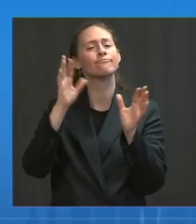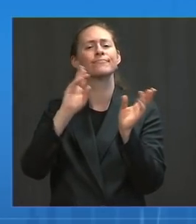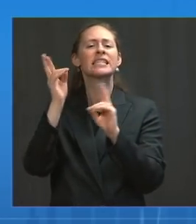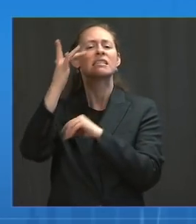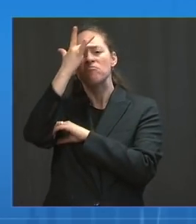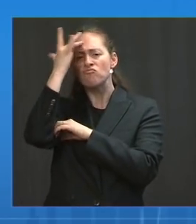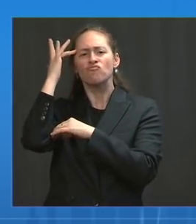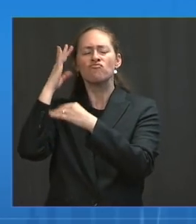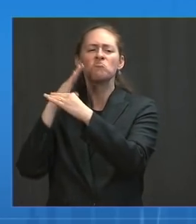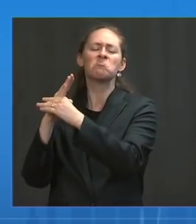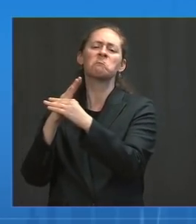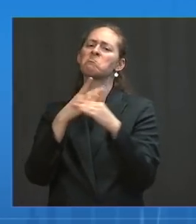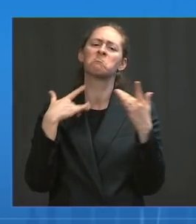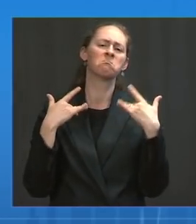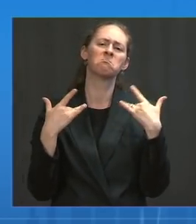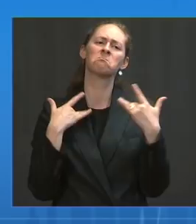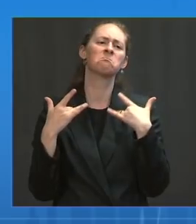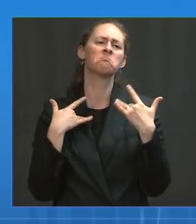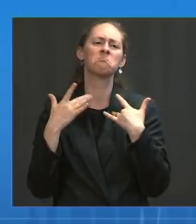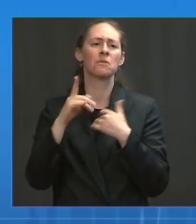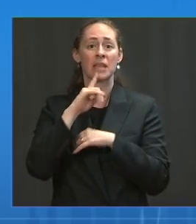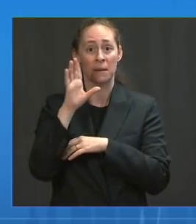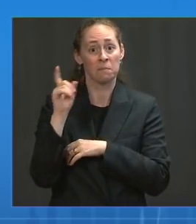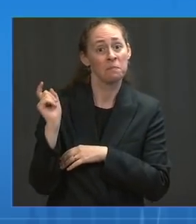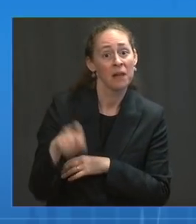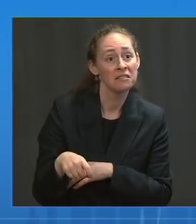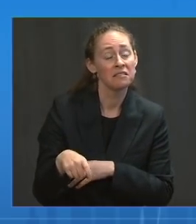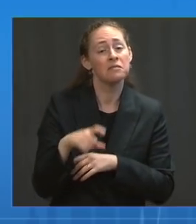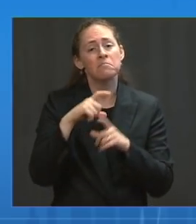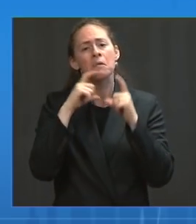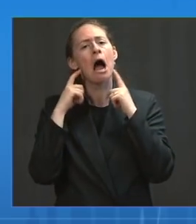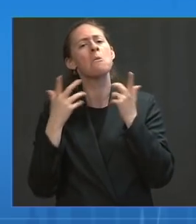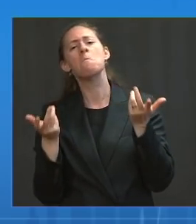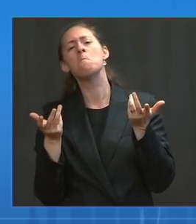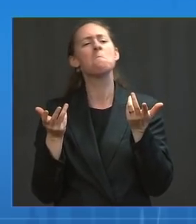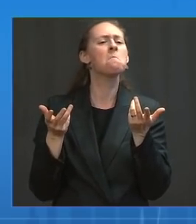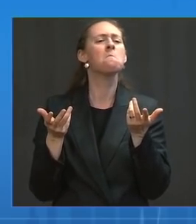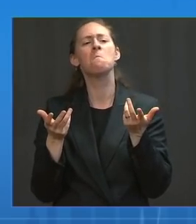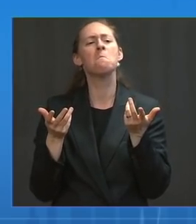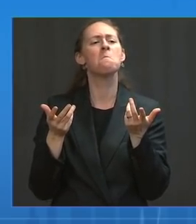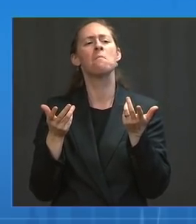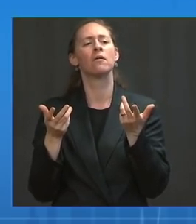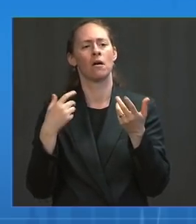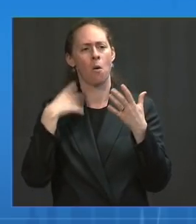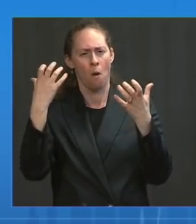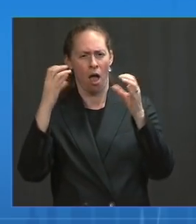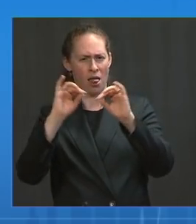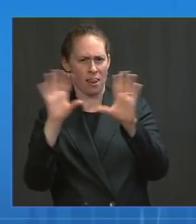and therefore, you do not need to wear a mask. So I wanted to make sure I clarified what I had said